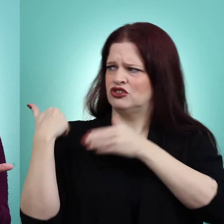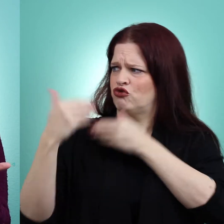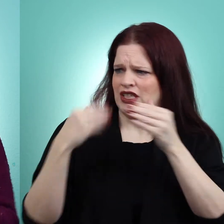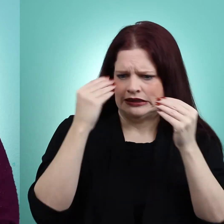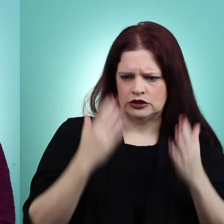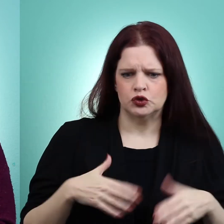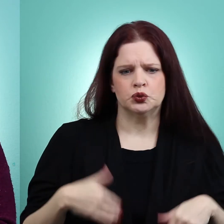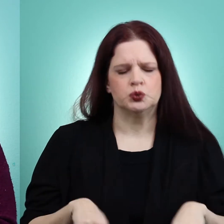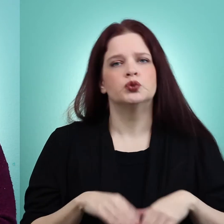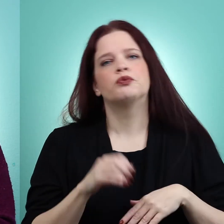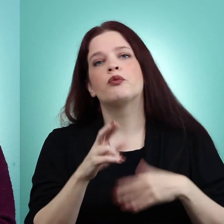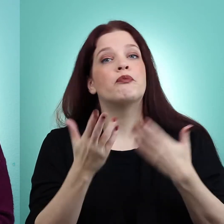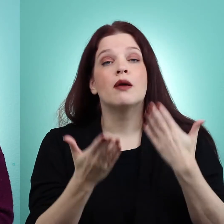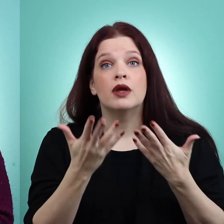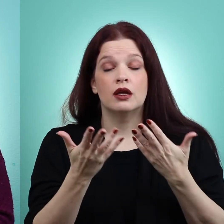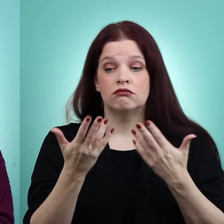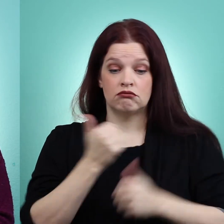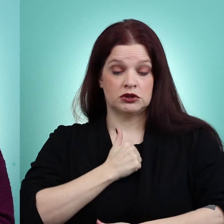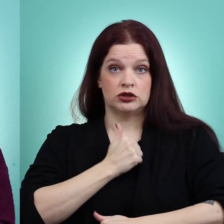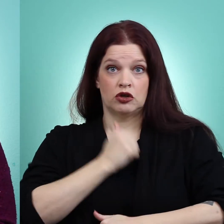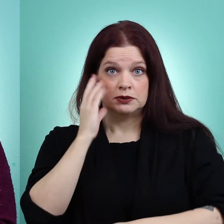teachers. You may include military experience, you may want to include